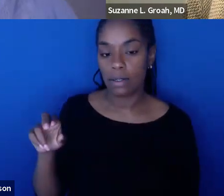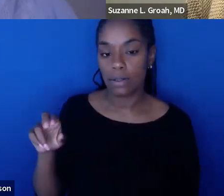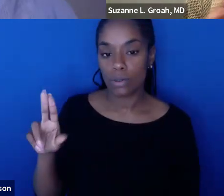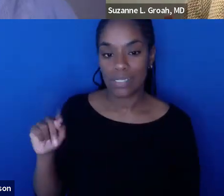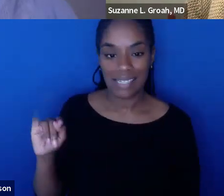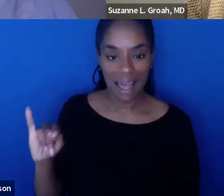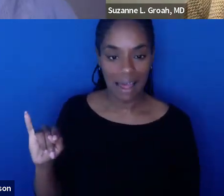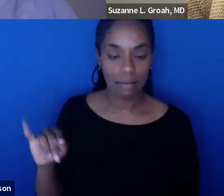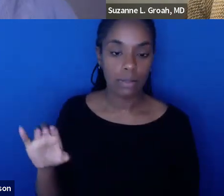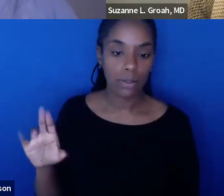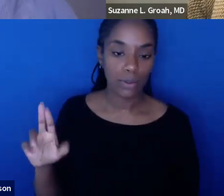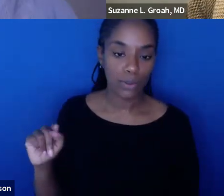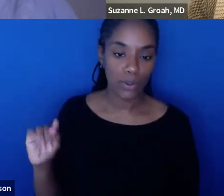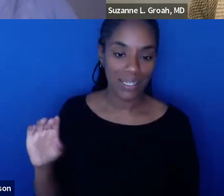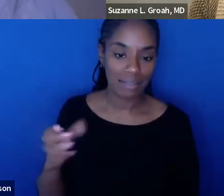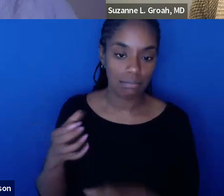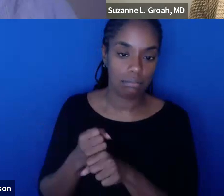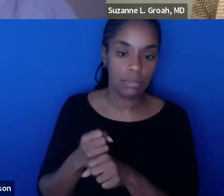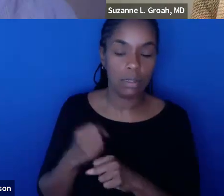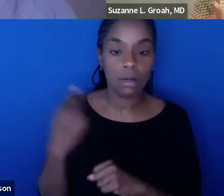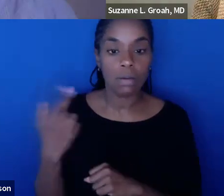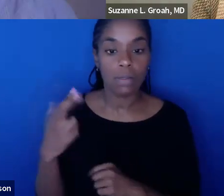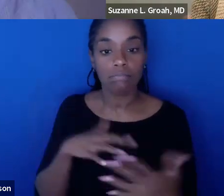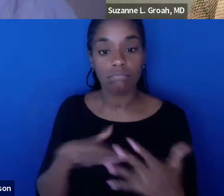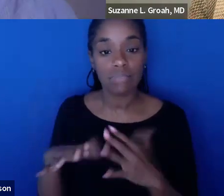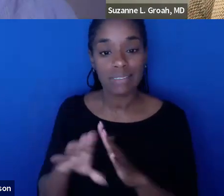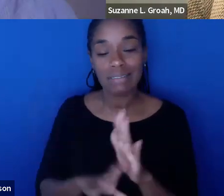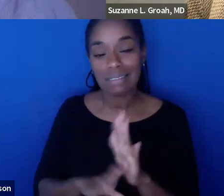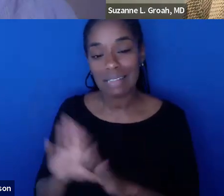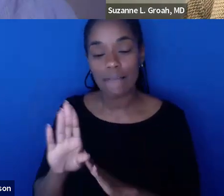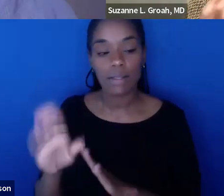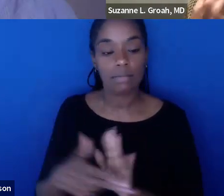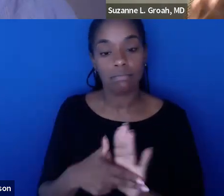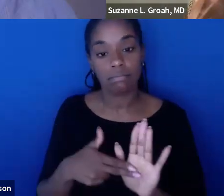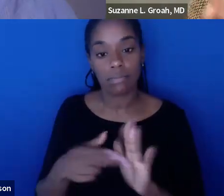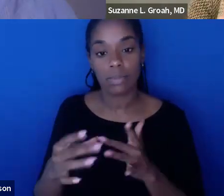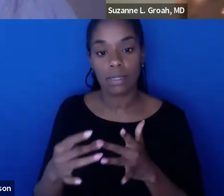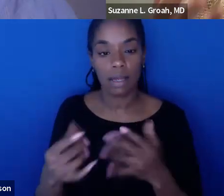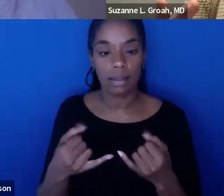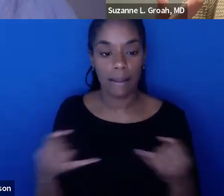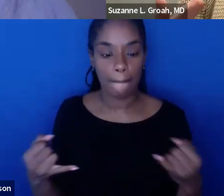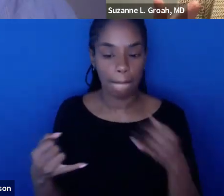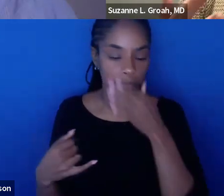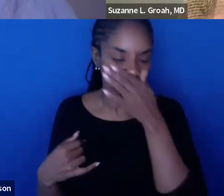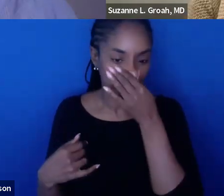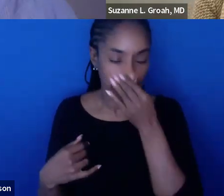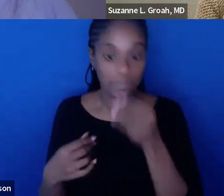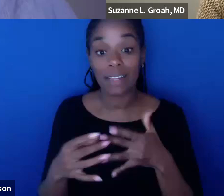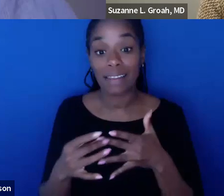The whole purpose of this study is to develop actually diagnostic guidelines, and then guidelines for people with spinal cord injury and